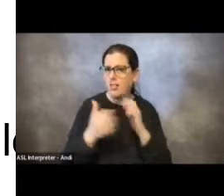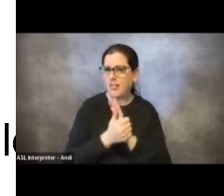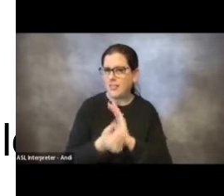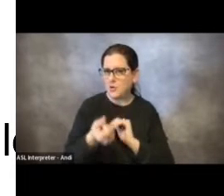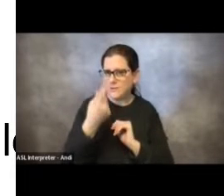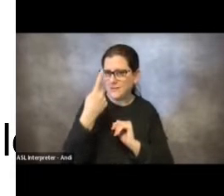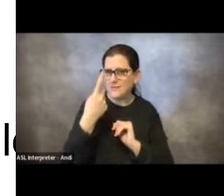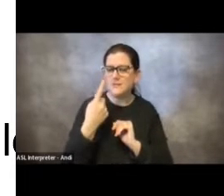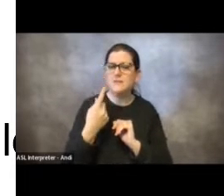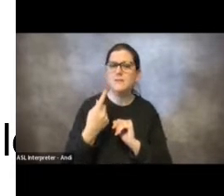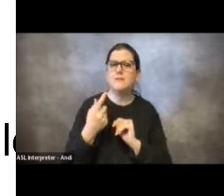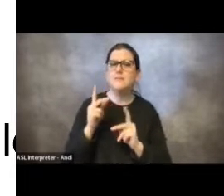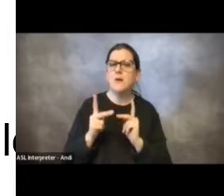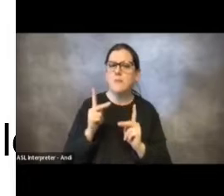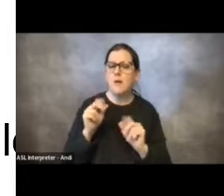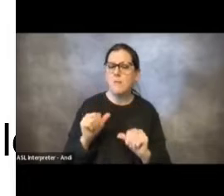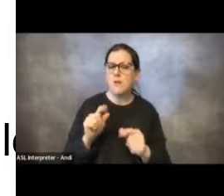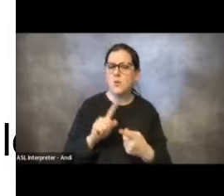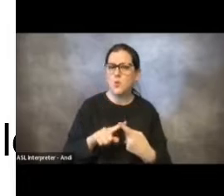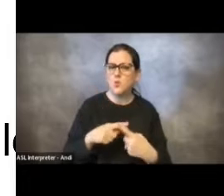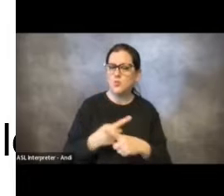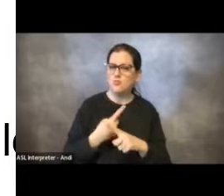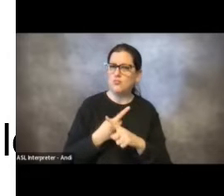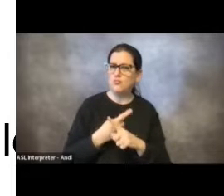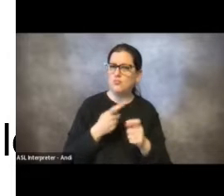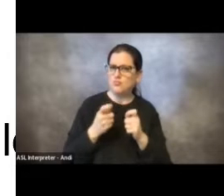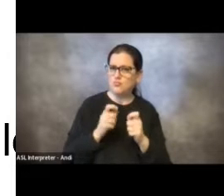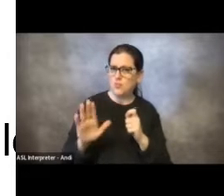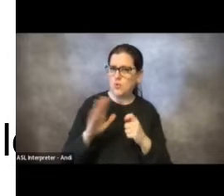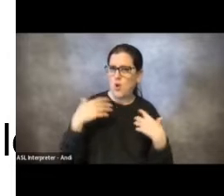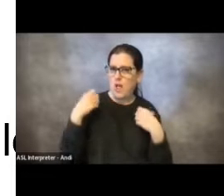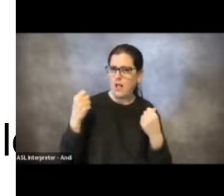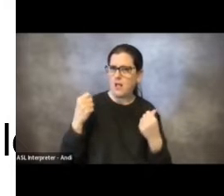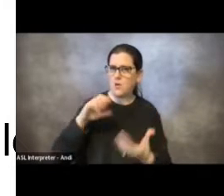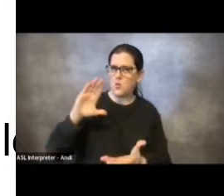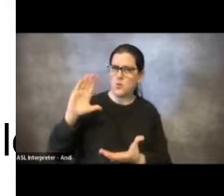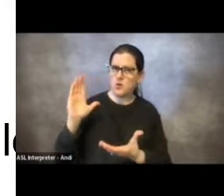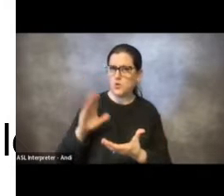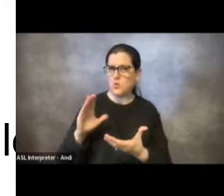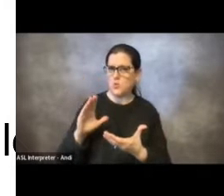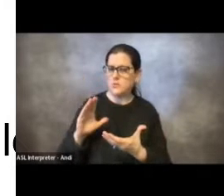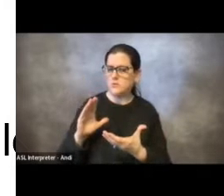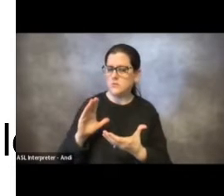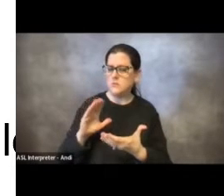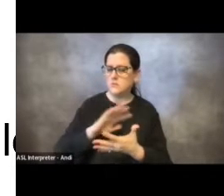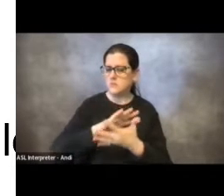to be able to appropriately manage their health to reduce any of those adverse outcomes